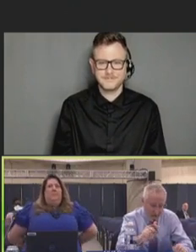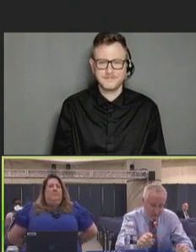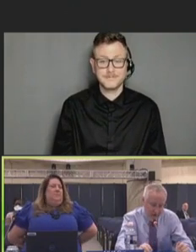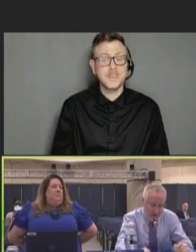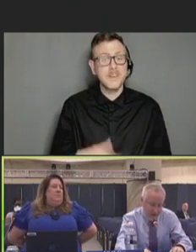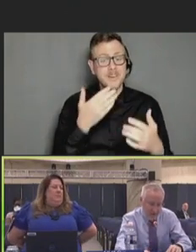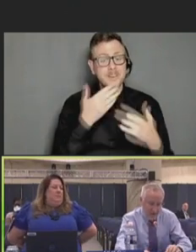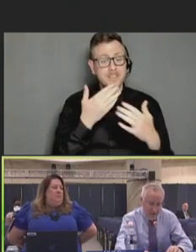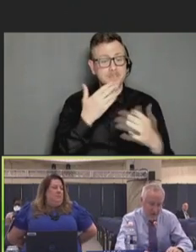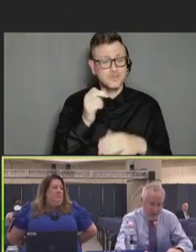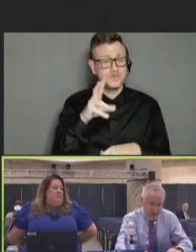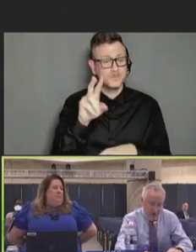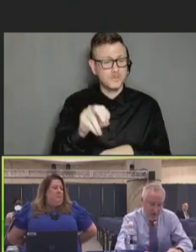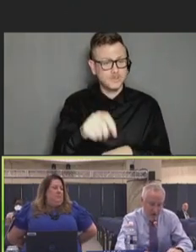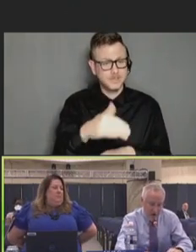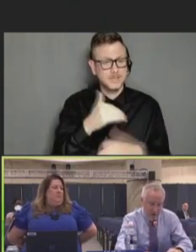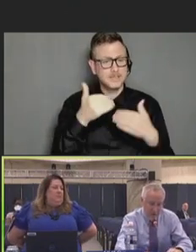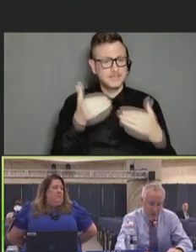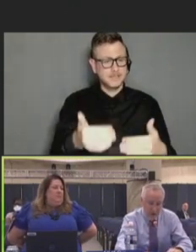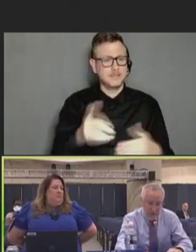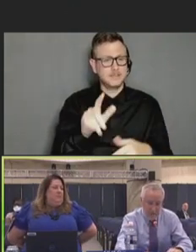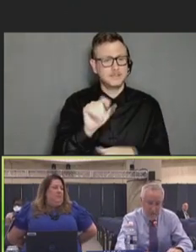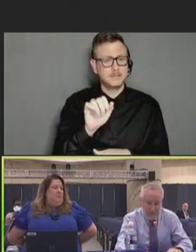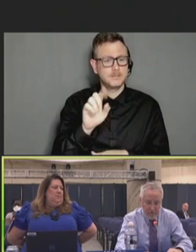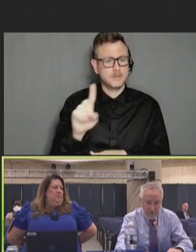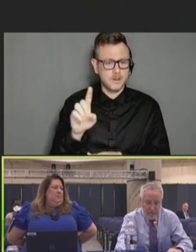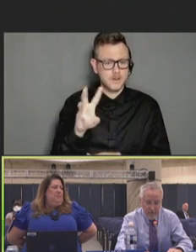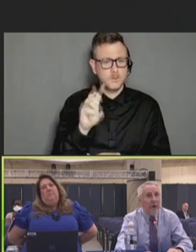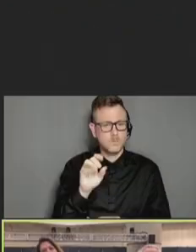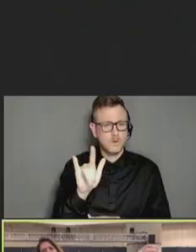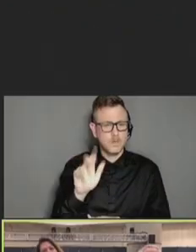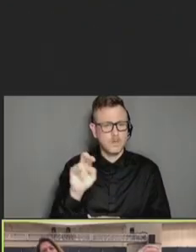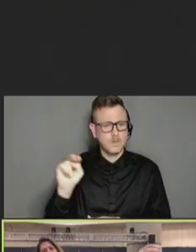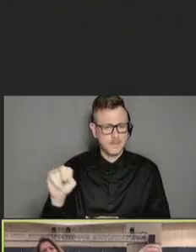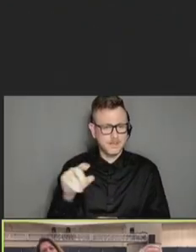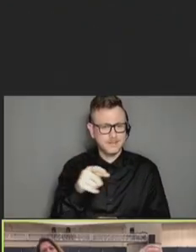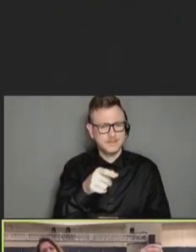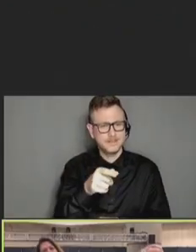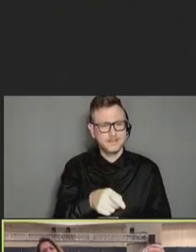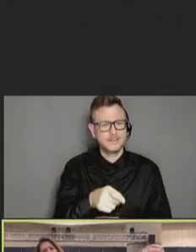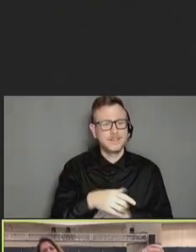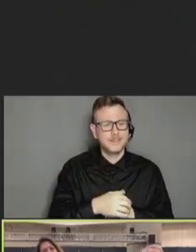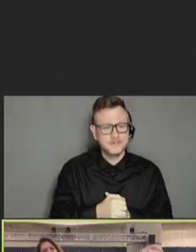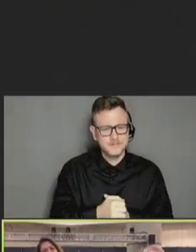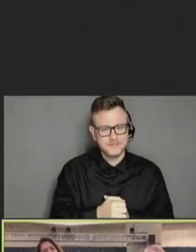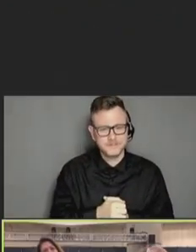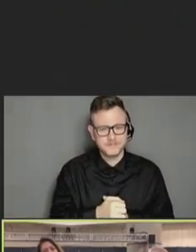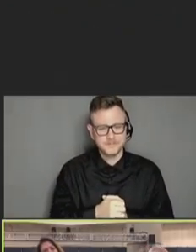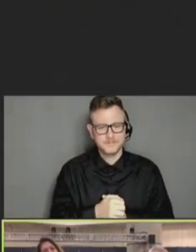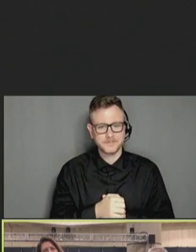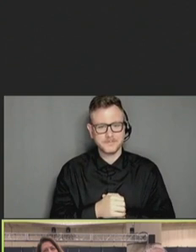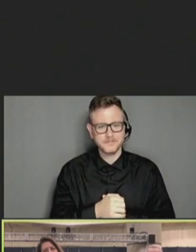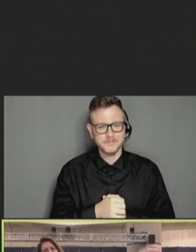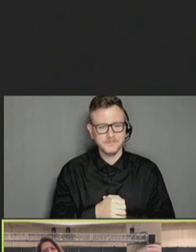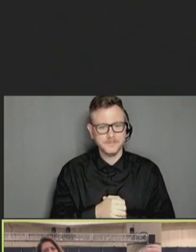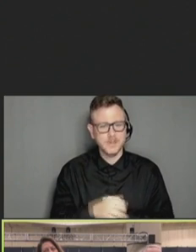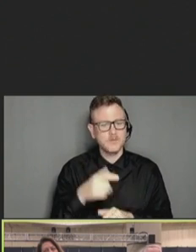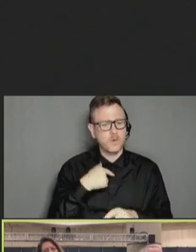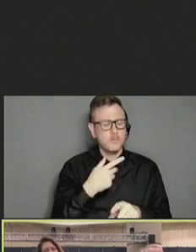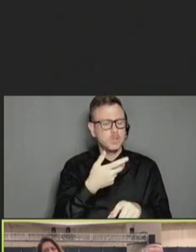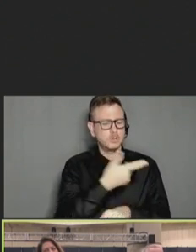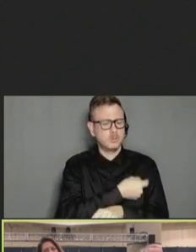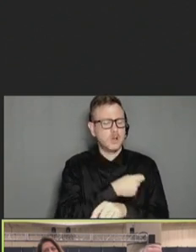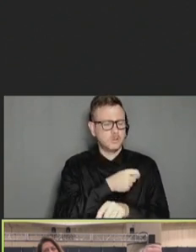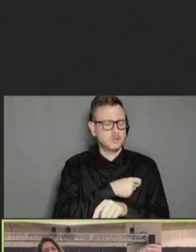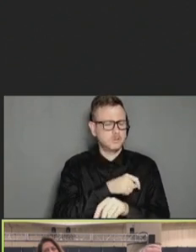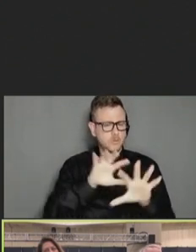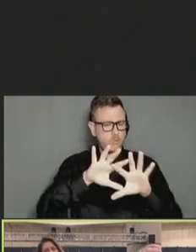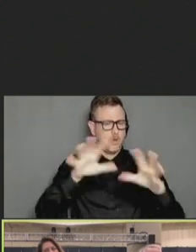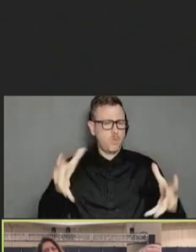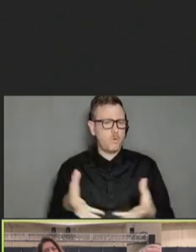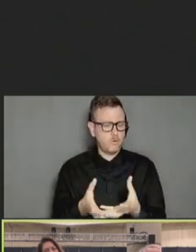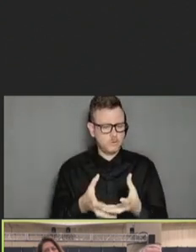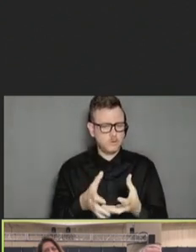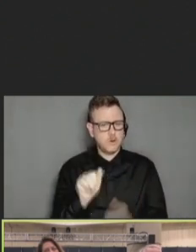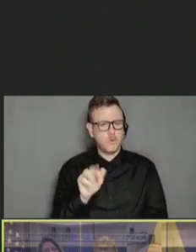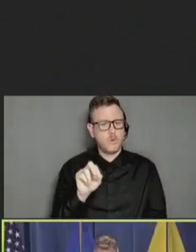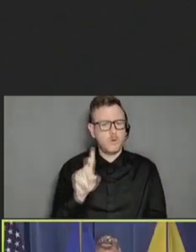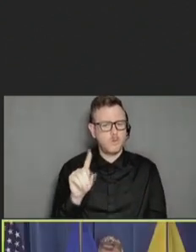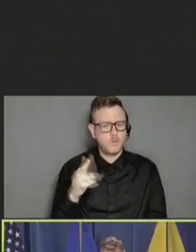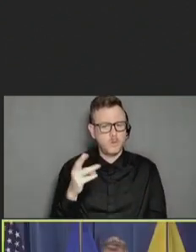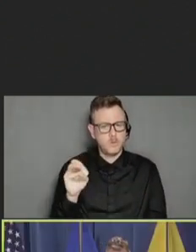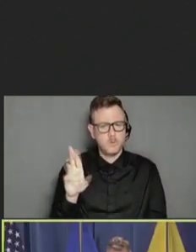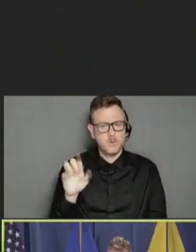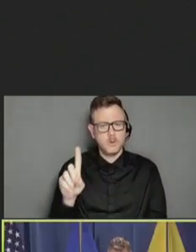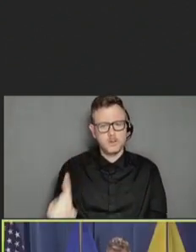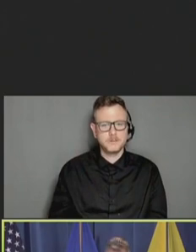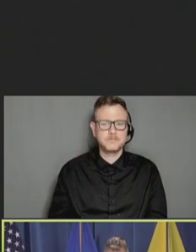Our next presenter is Dr. Todd Wolynn from Shots Heard Round